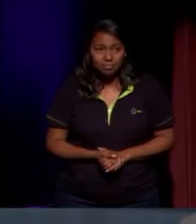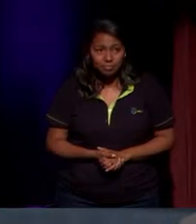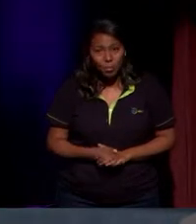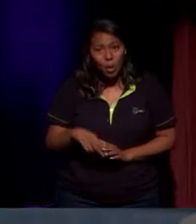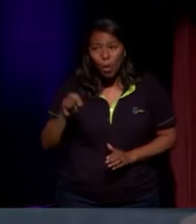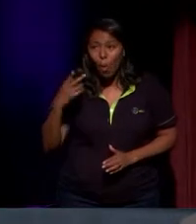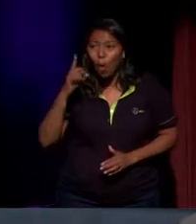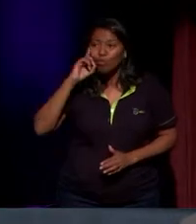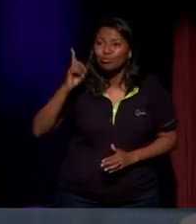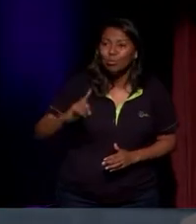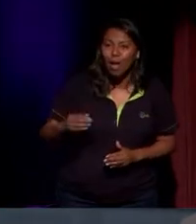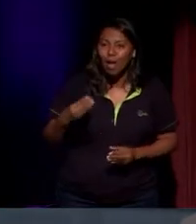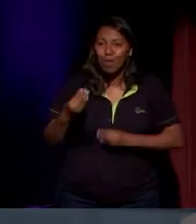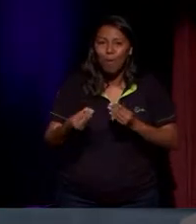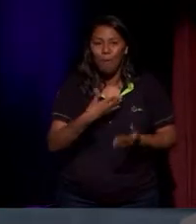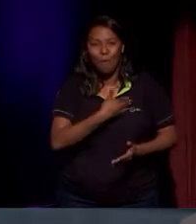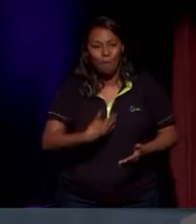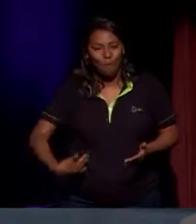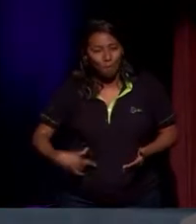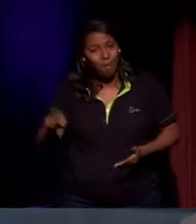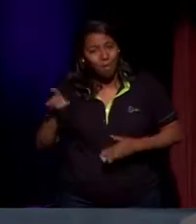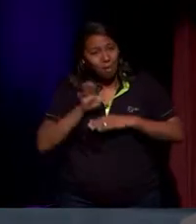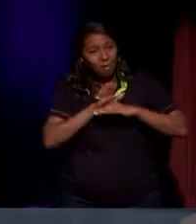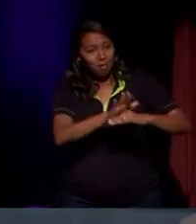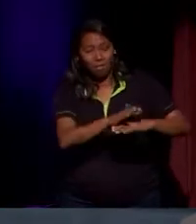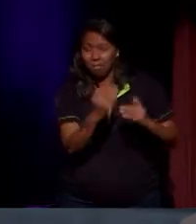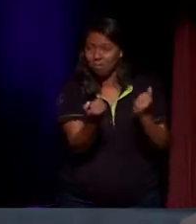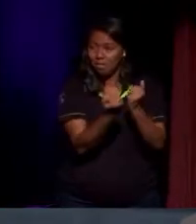and to defend the women themselves? Thank you.